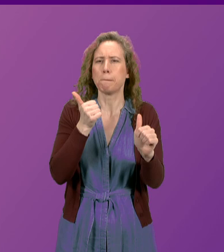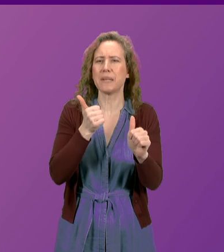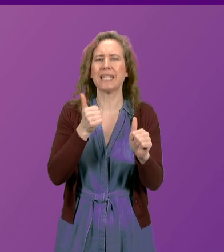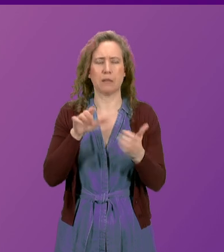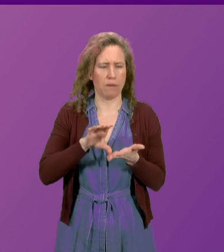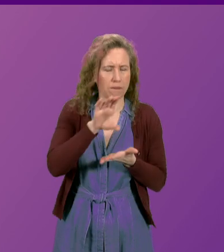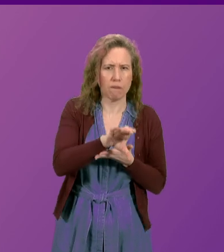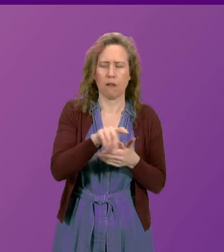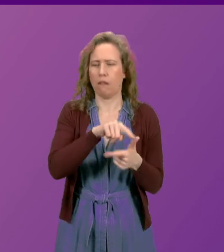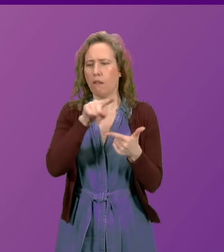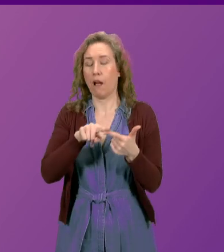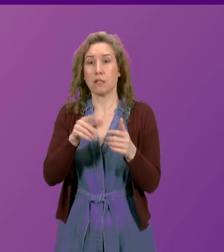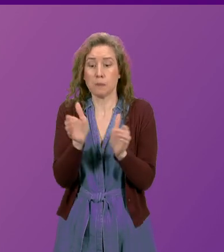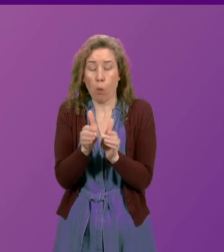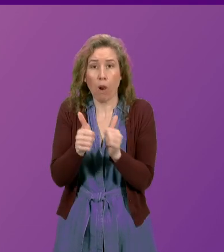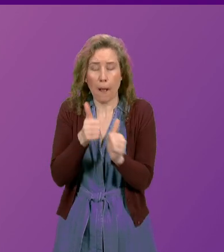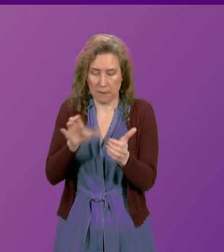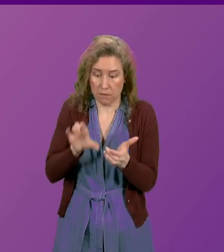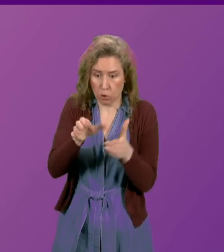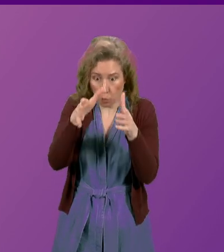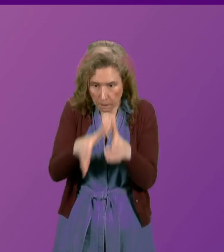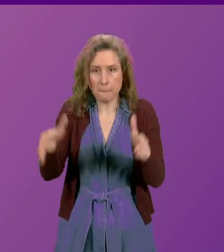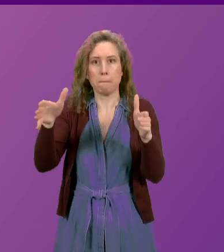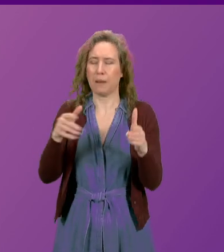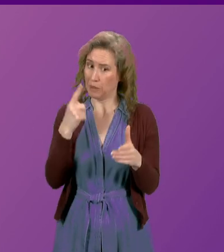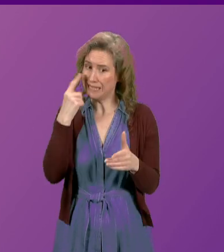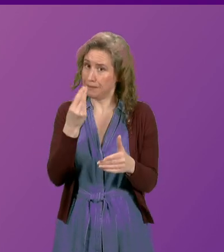scale-up community. We are seeing some of the fruits of that in the success of business,